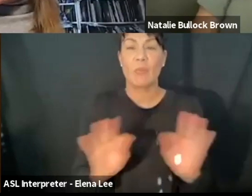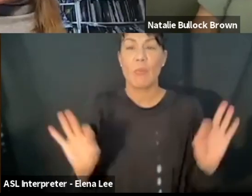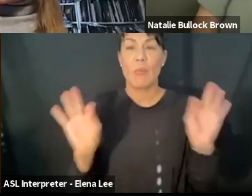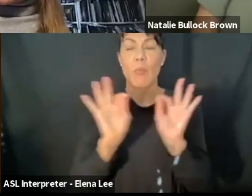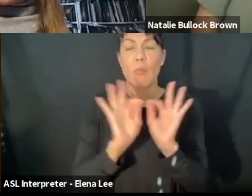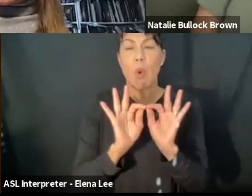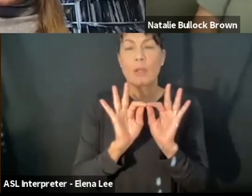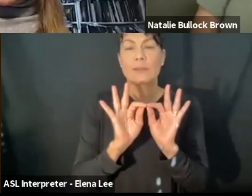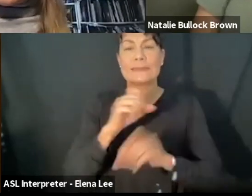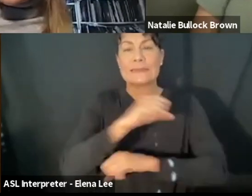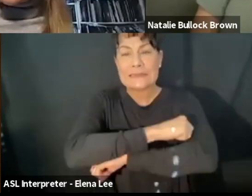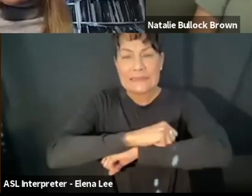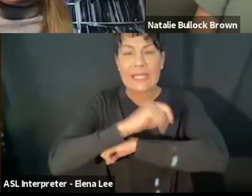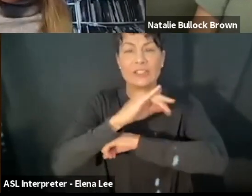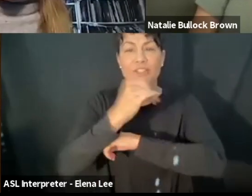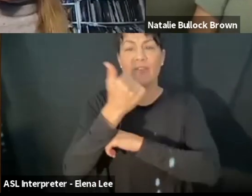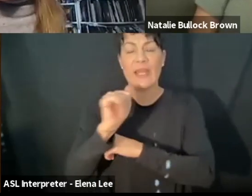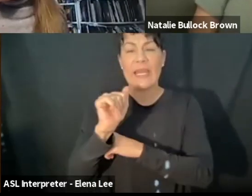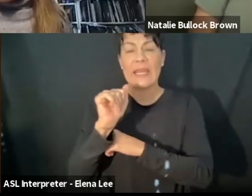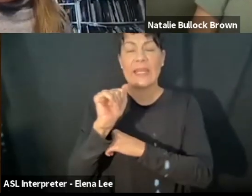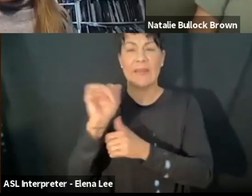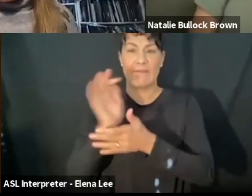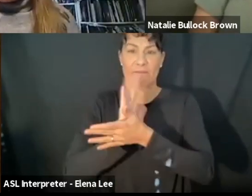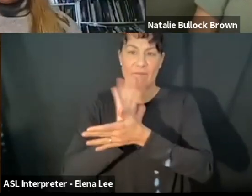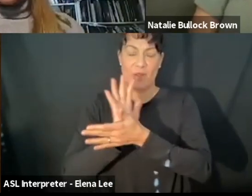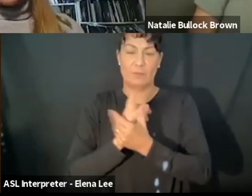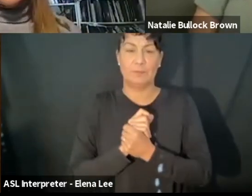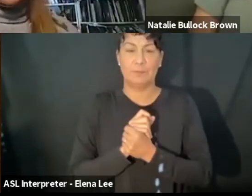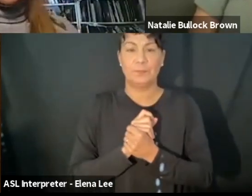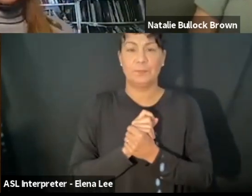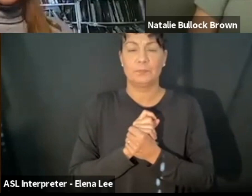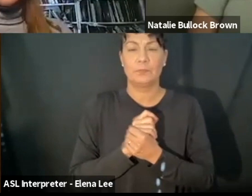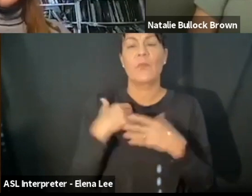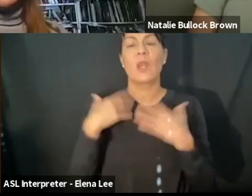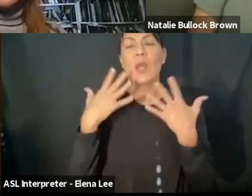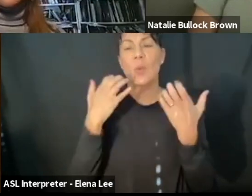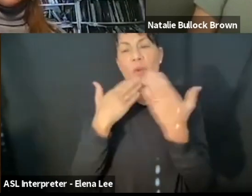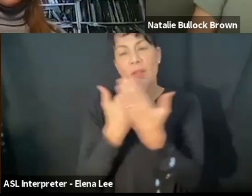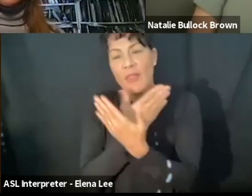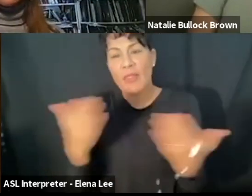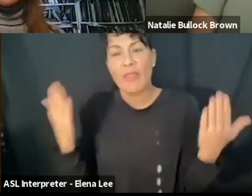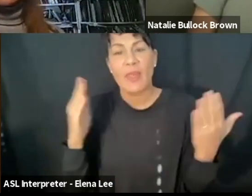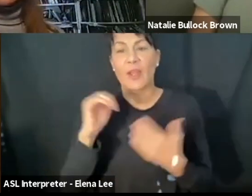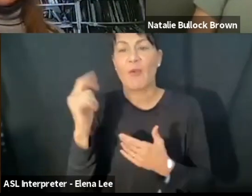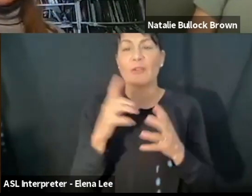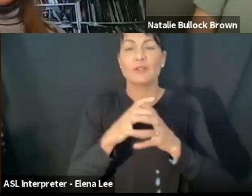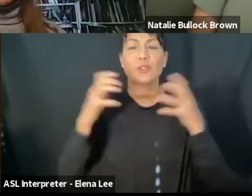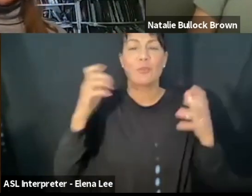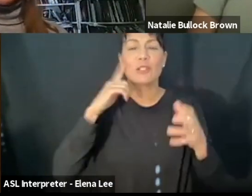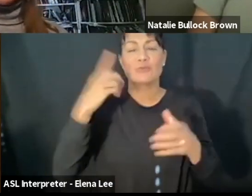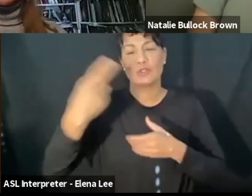of any film's journey. I just wanna thank you all so much for joining this conversation